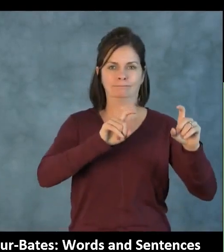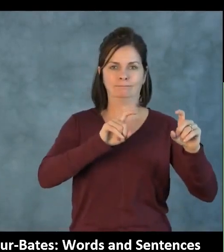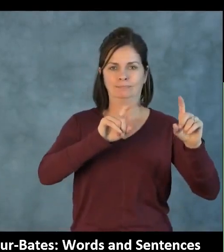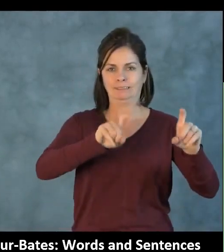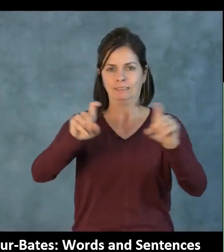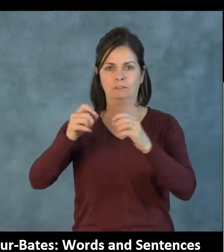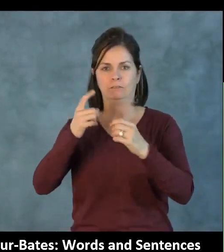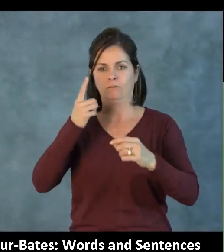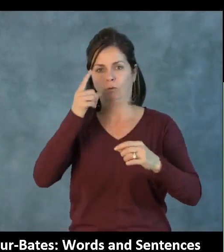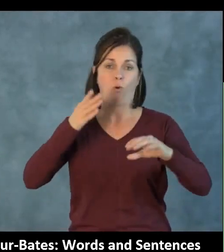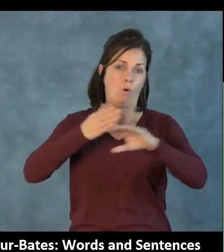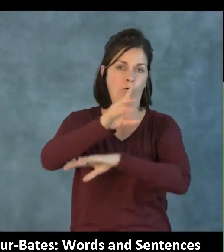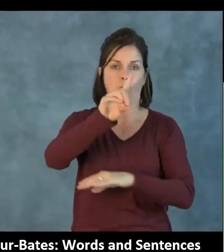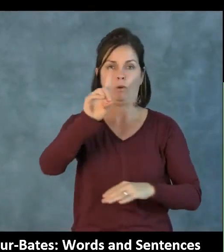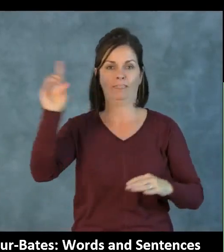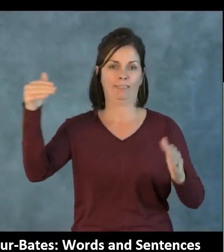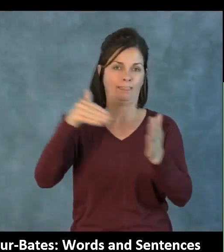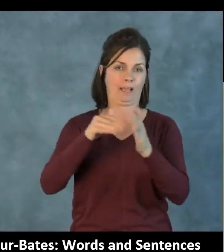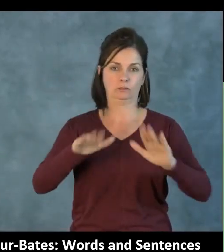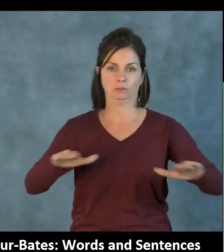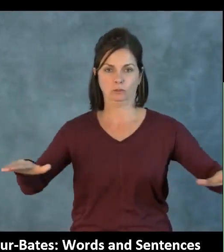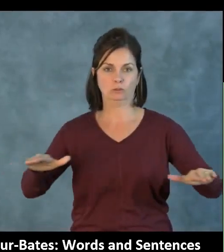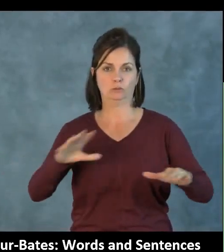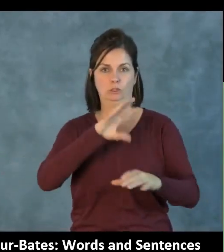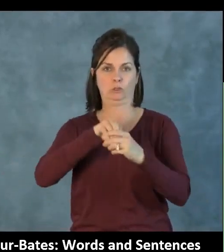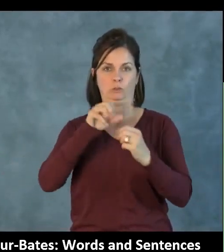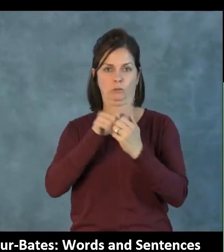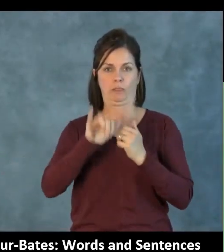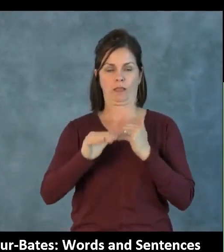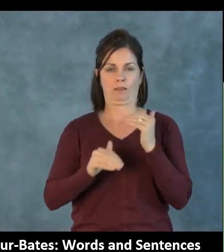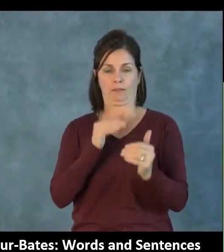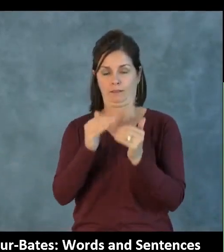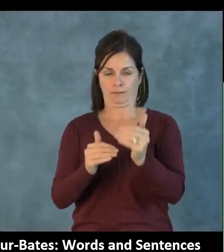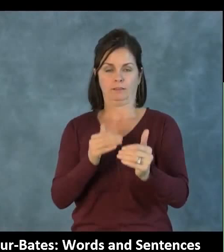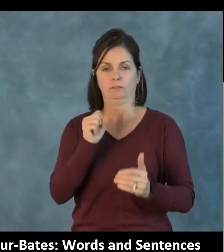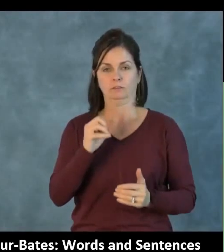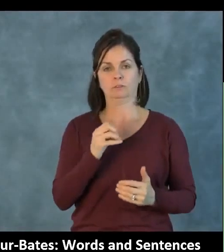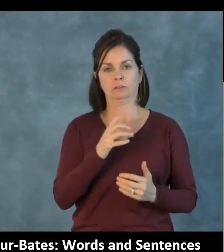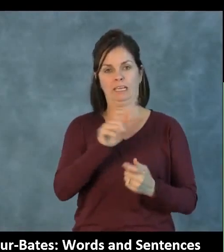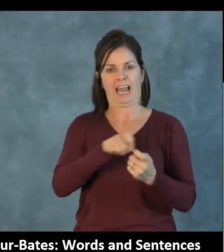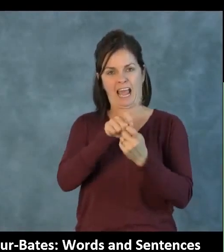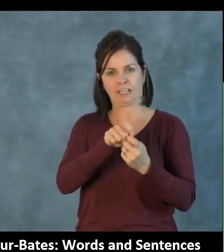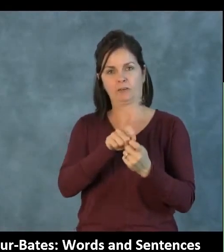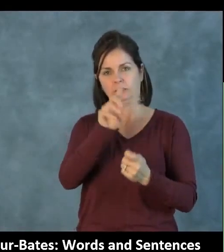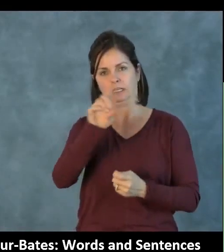and useful database. Well, this concludes today's webinar.